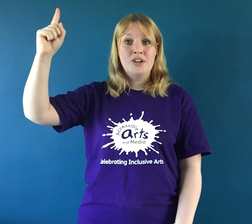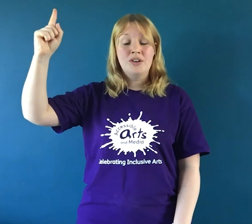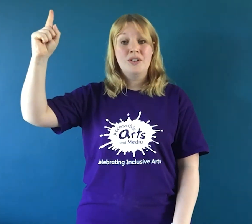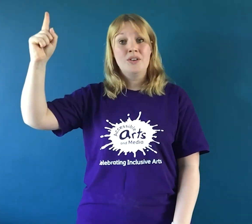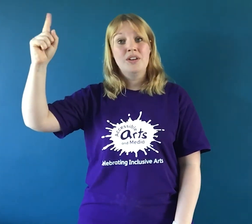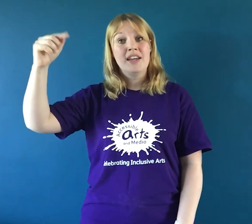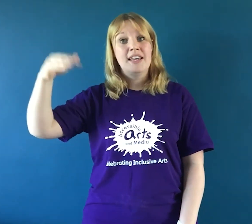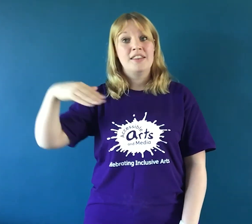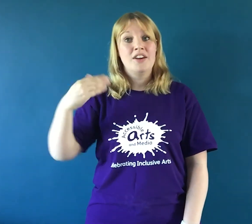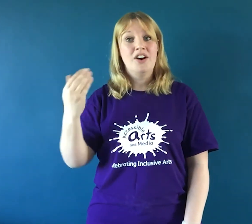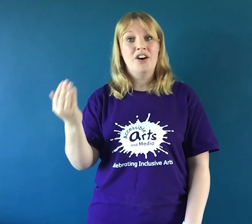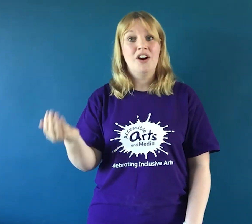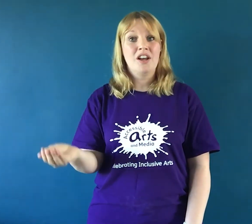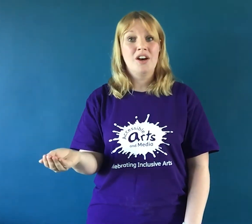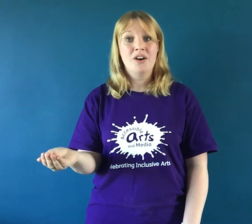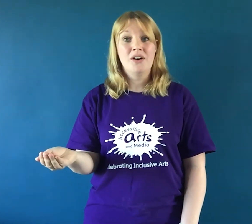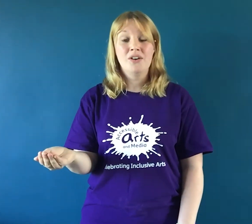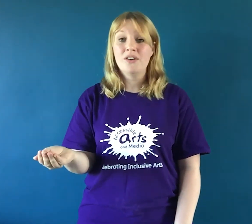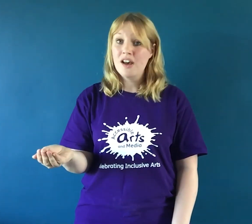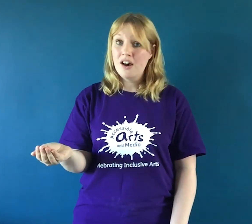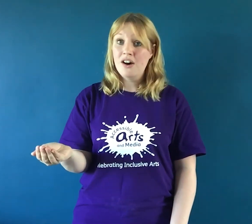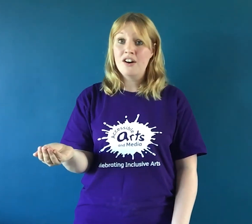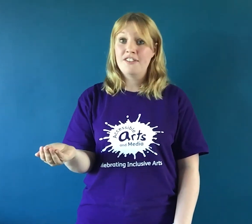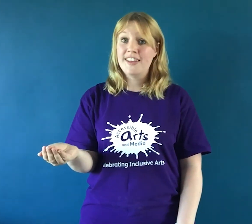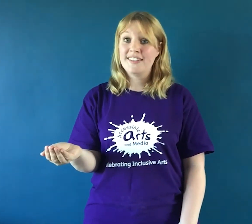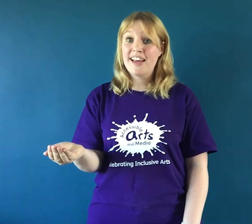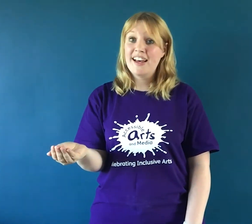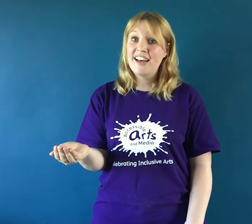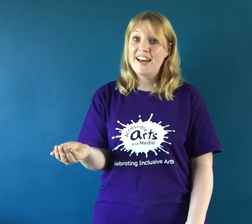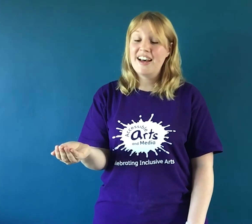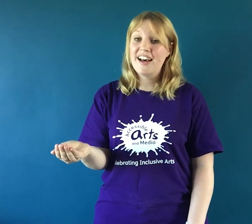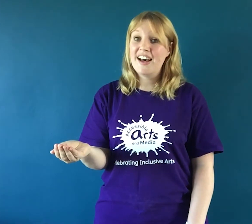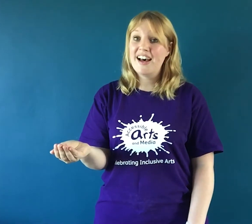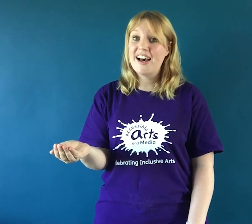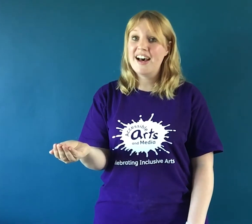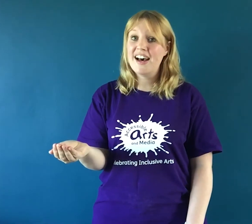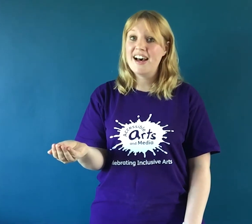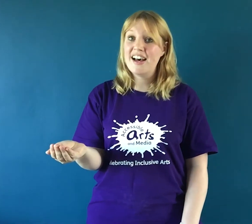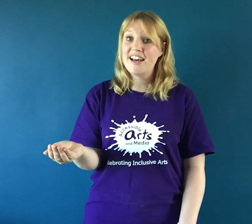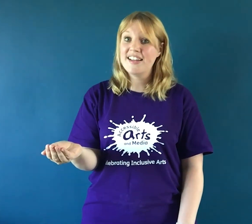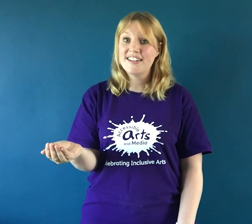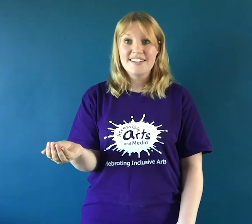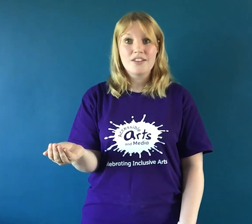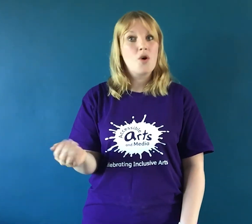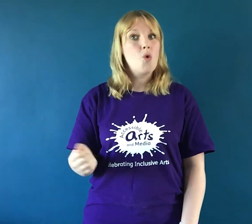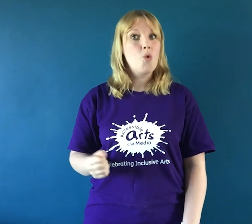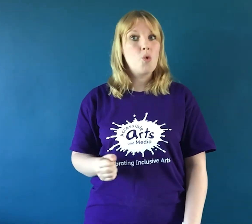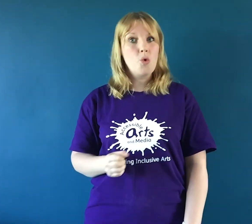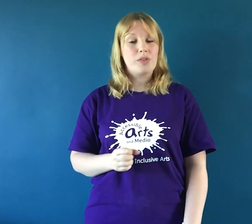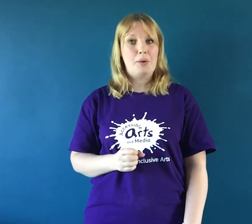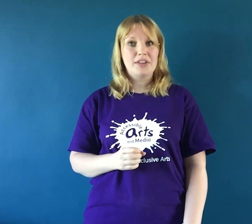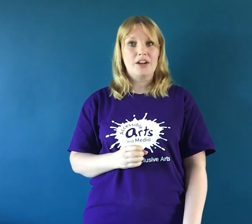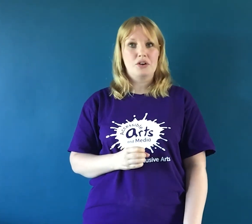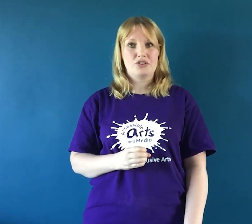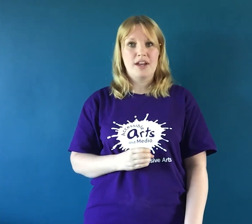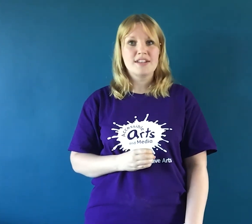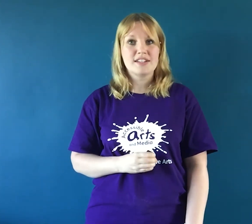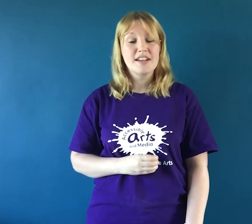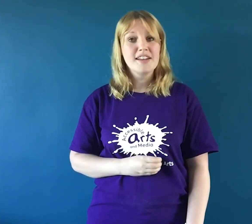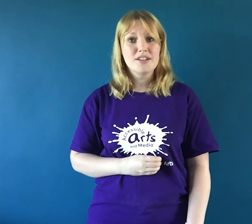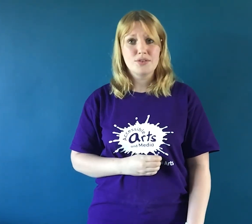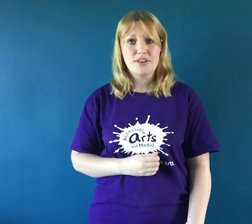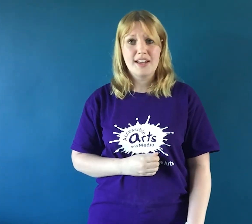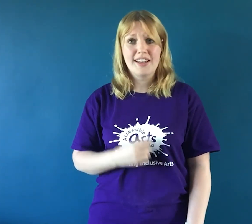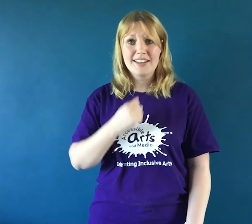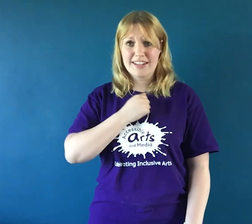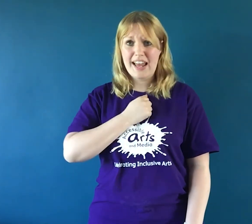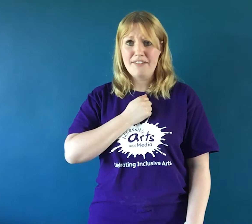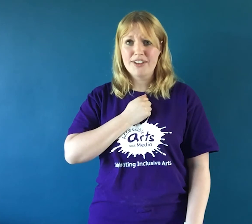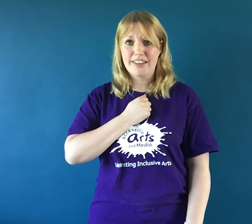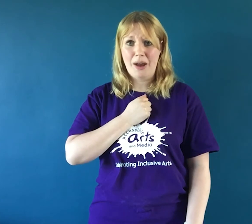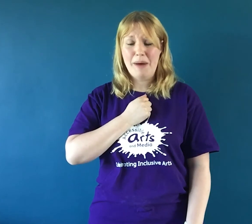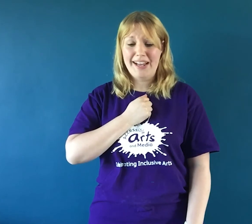you in the hollow of his hand. Oo that was a long stretch. Shall I have another go, my